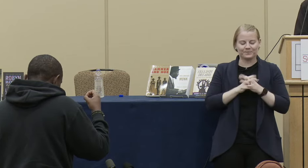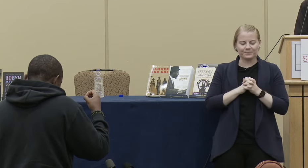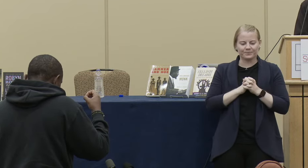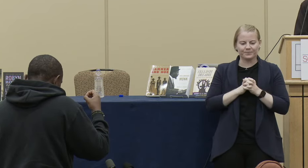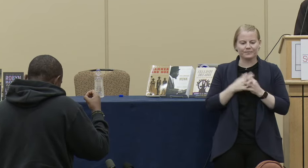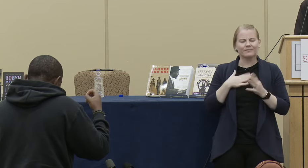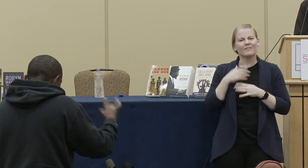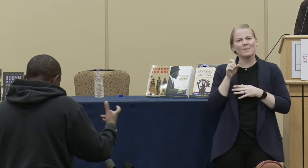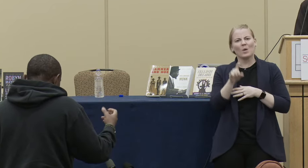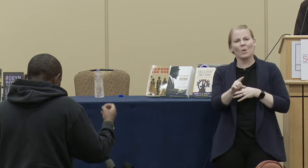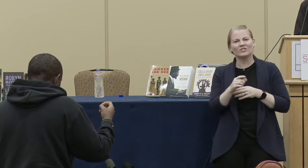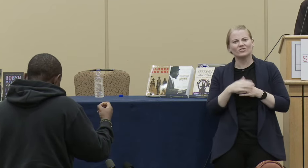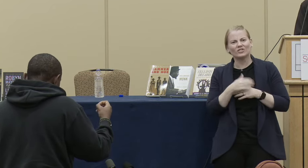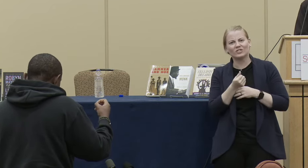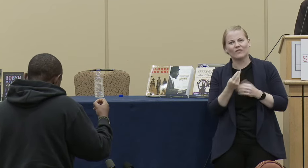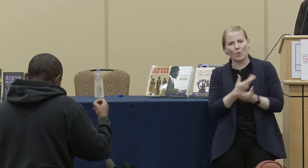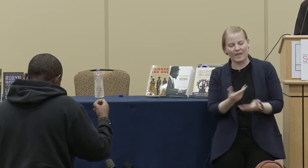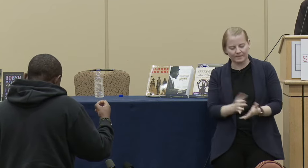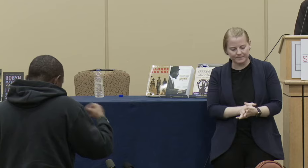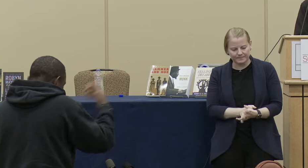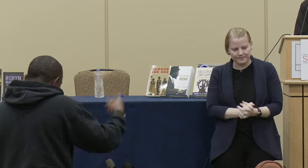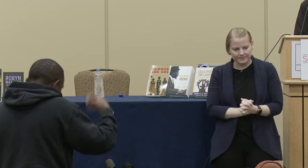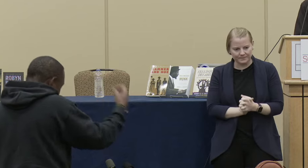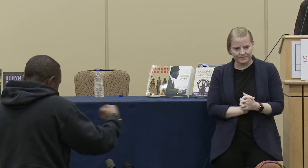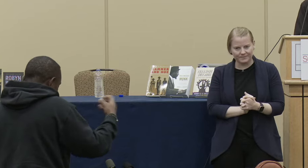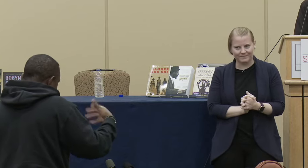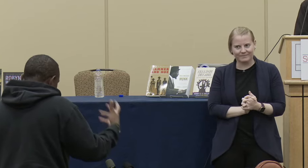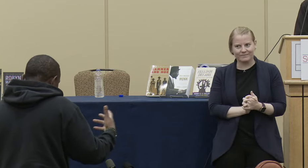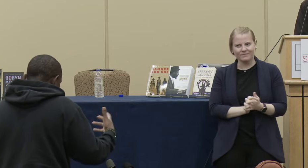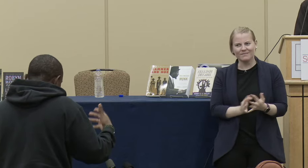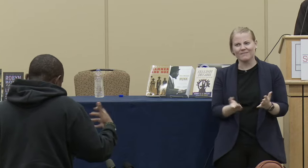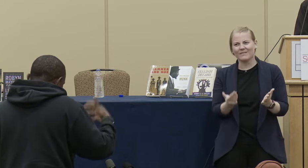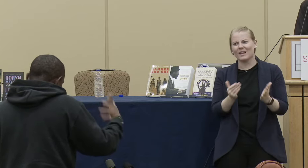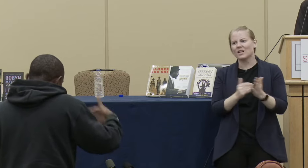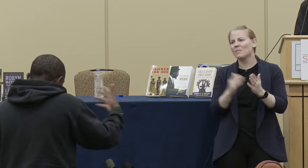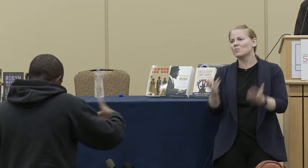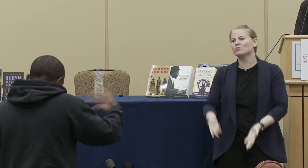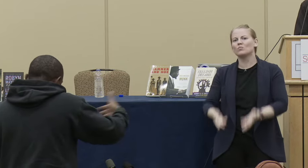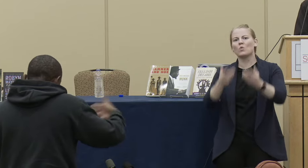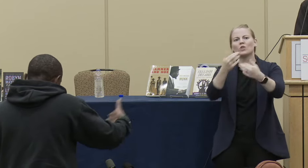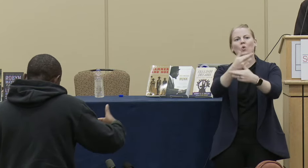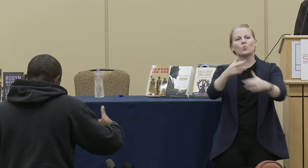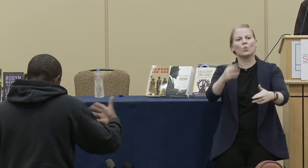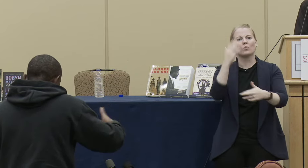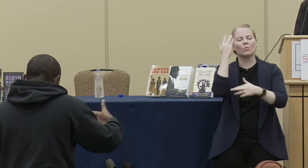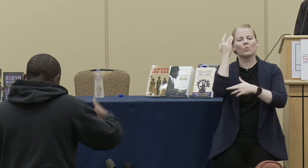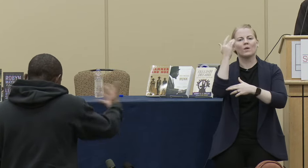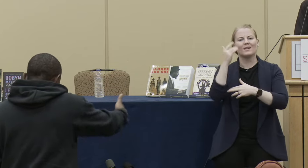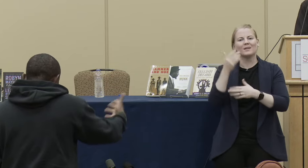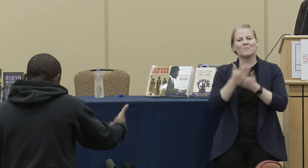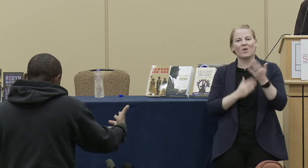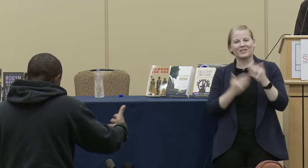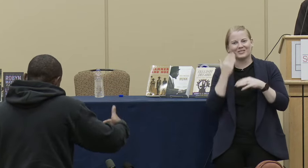course, they are white. I guess the question I have for you is a couple things . Again, I'm posing this to the room,